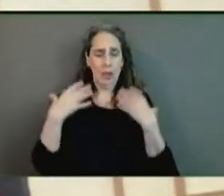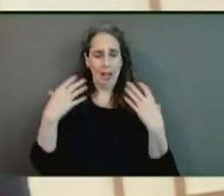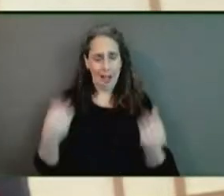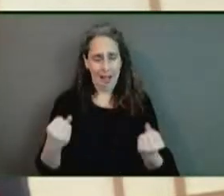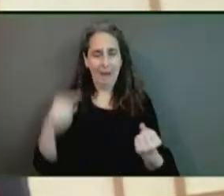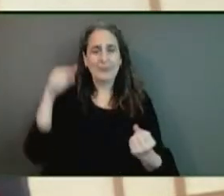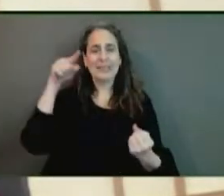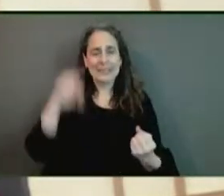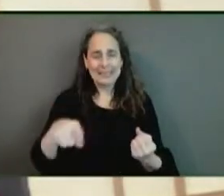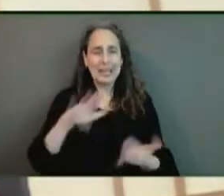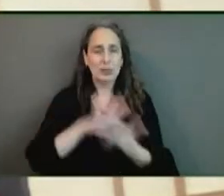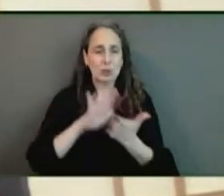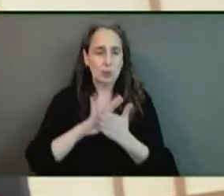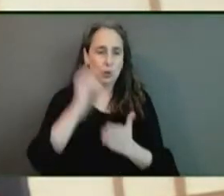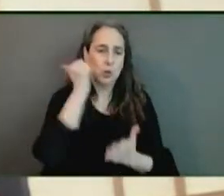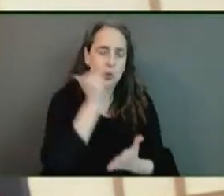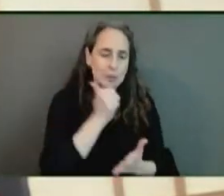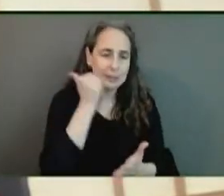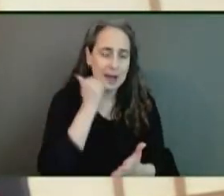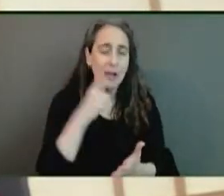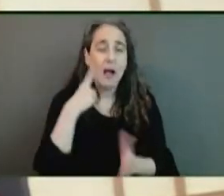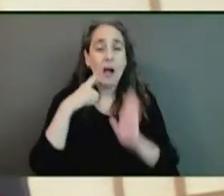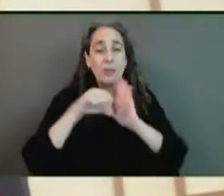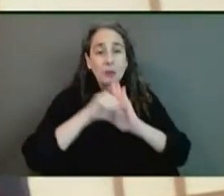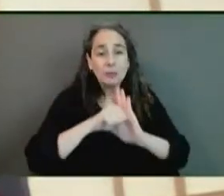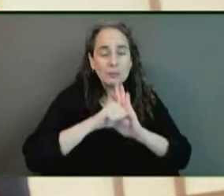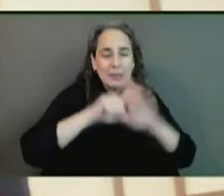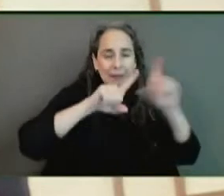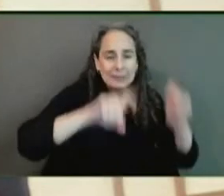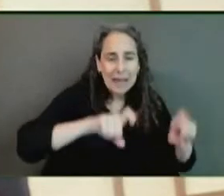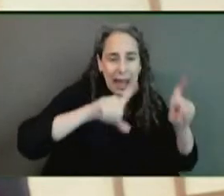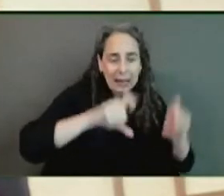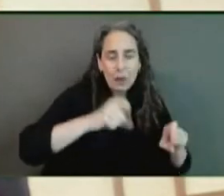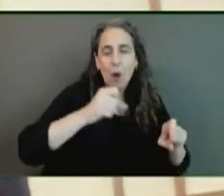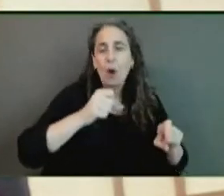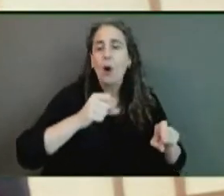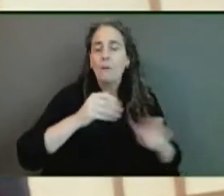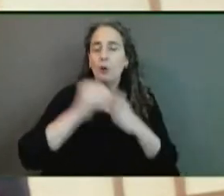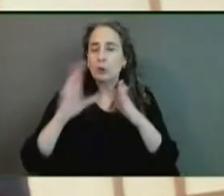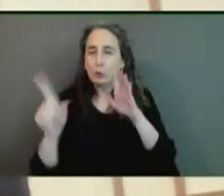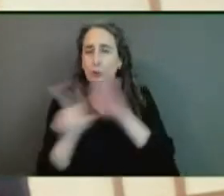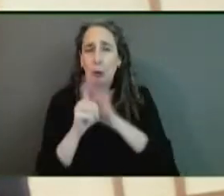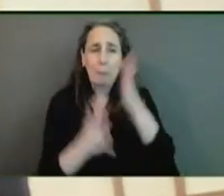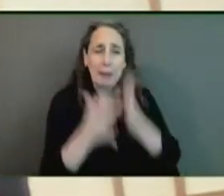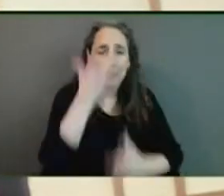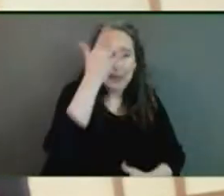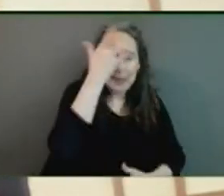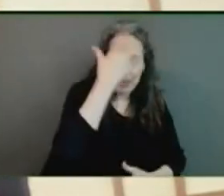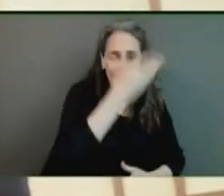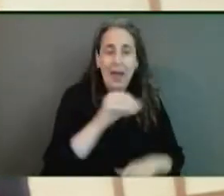are doing our school health staff is in the school's daily, and they do symptomatic testing